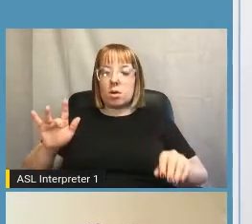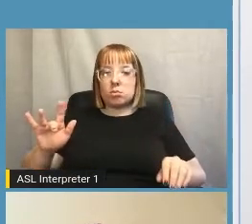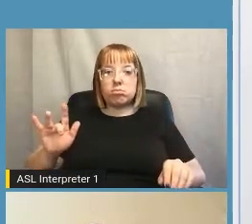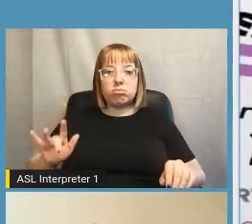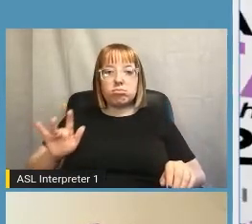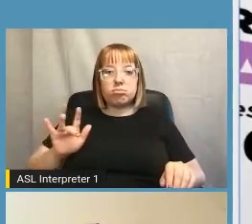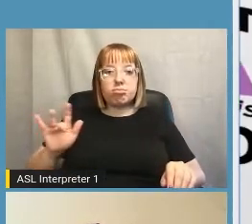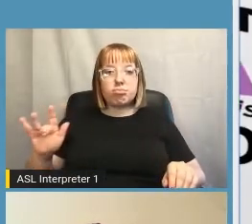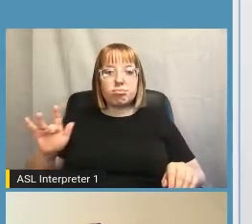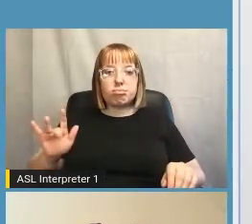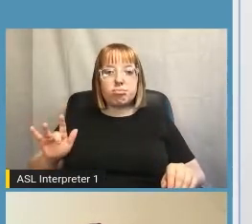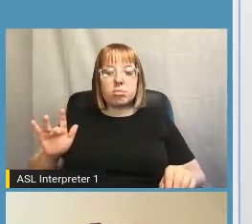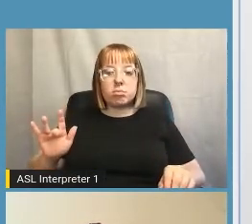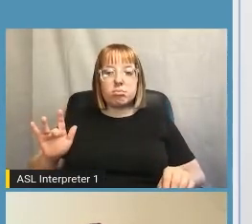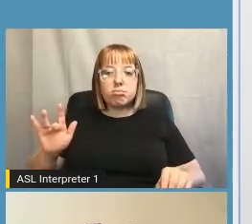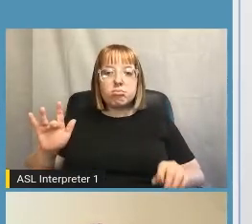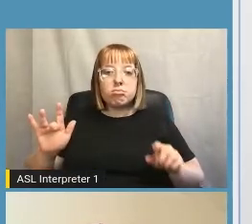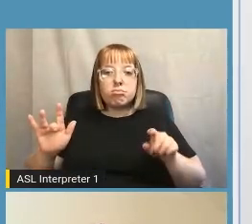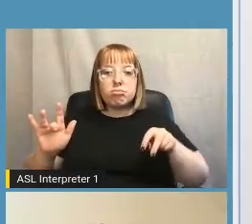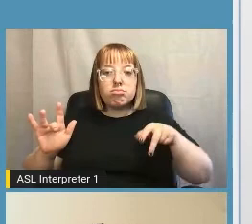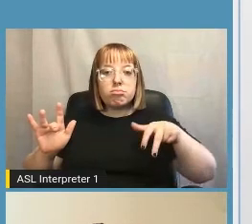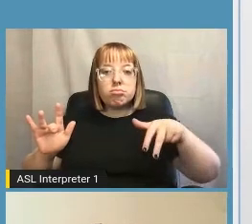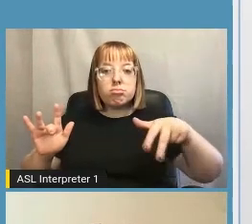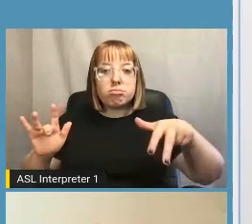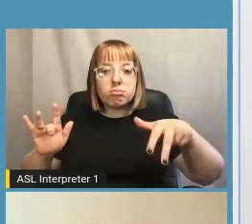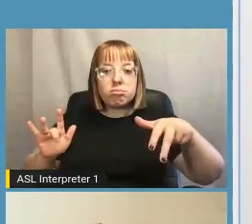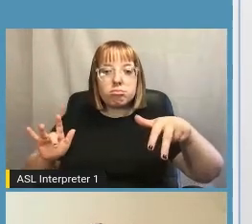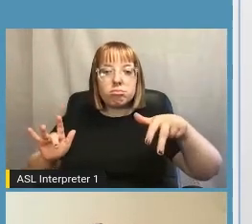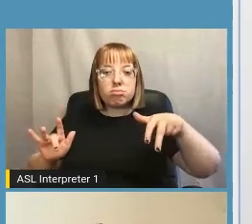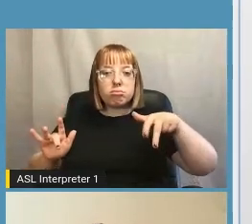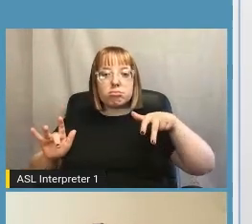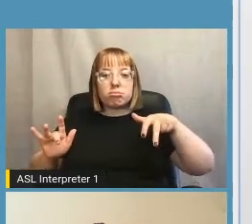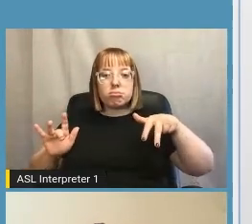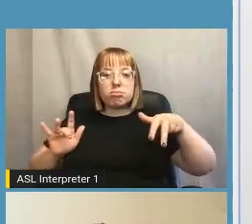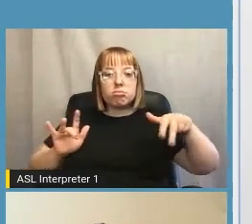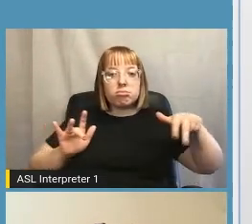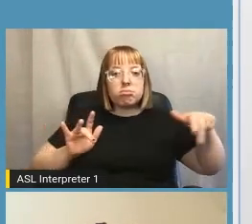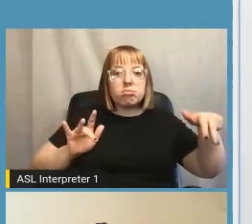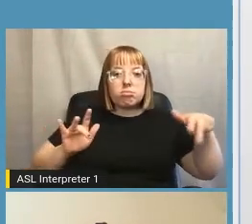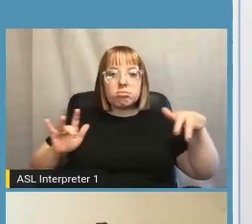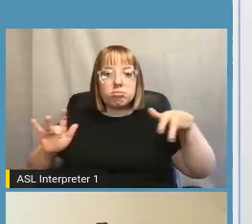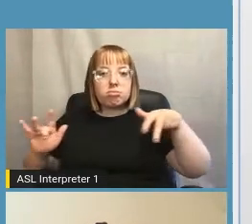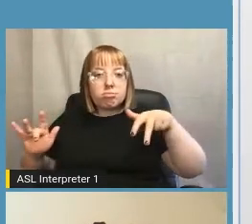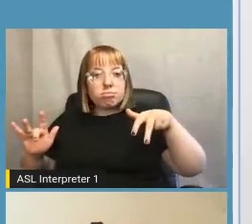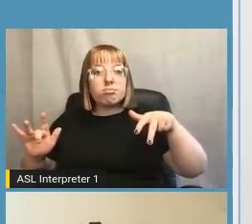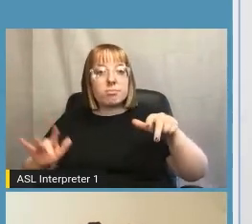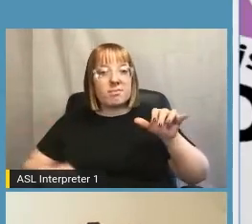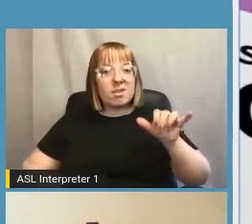move your uh your mouse around the space and so these are just different works from different um